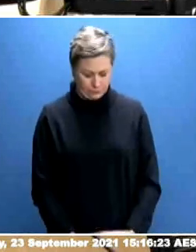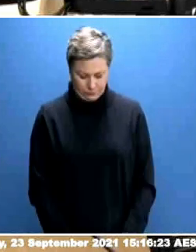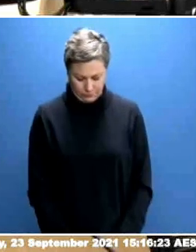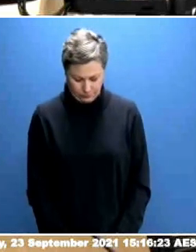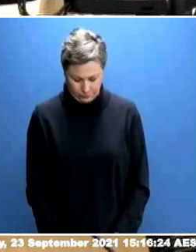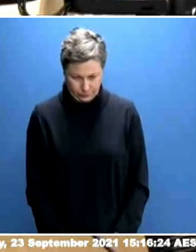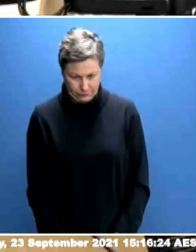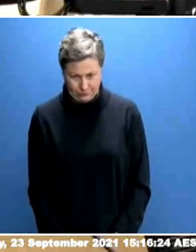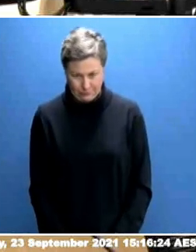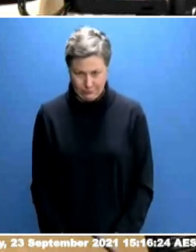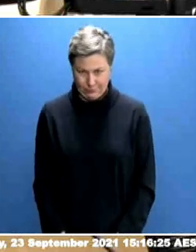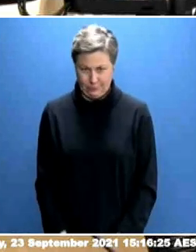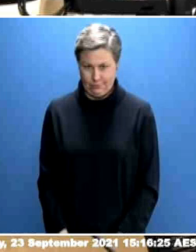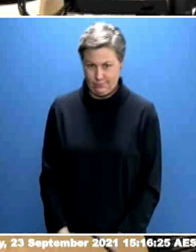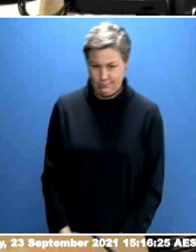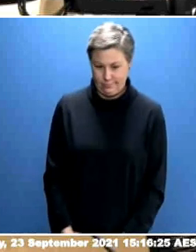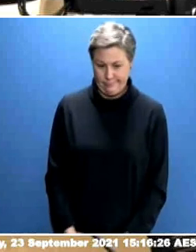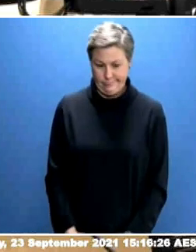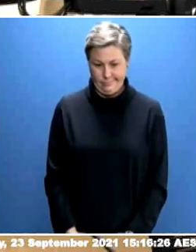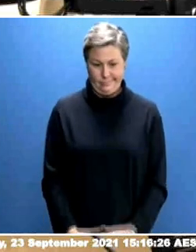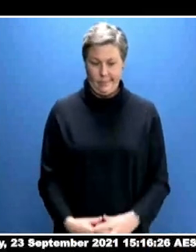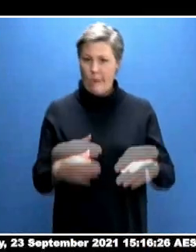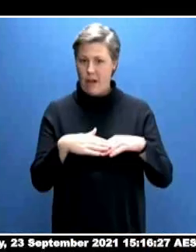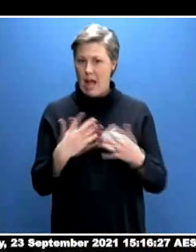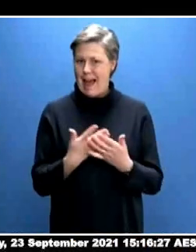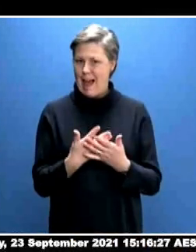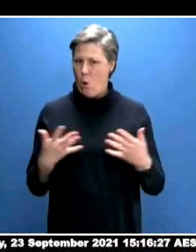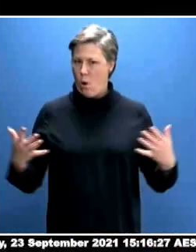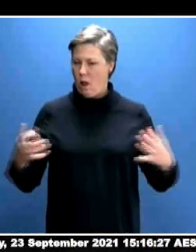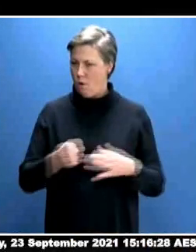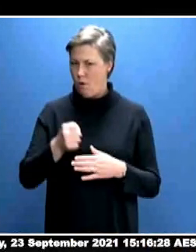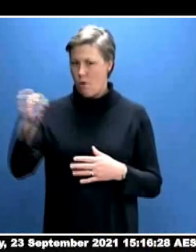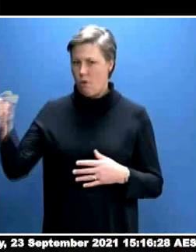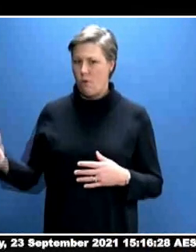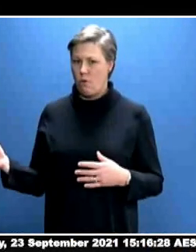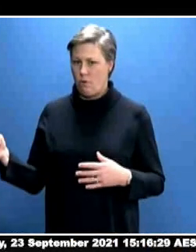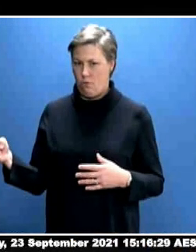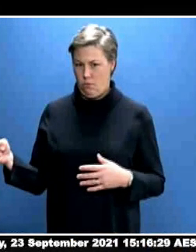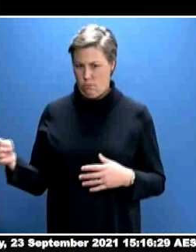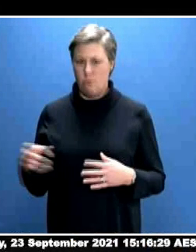Yes. about the duration of the placement. Yes.